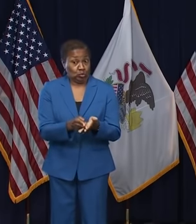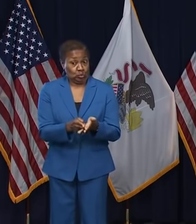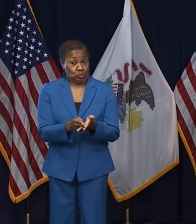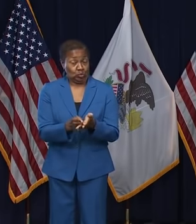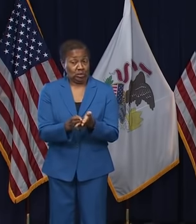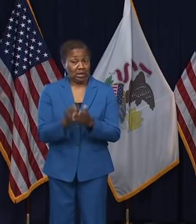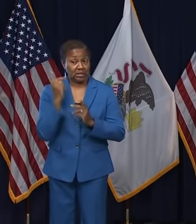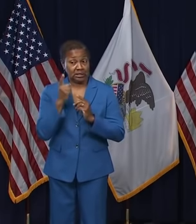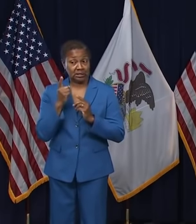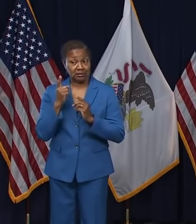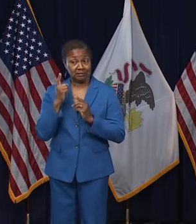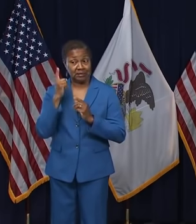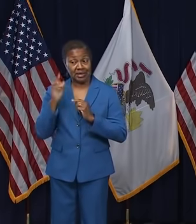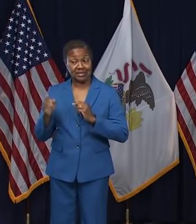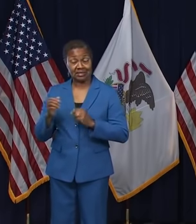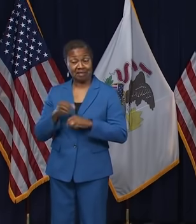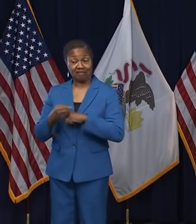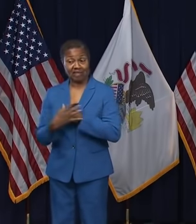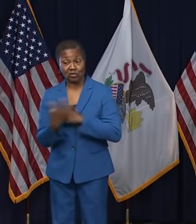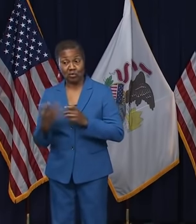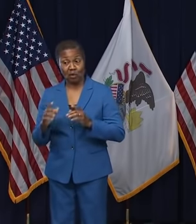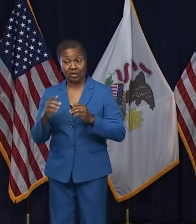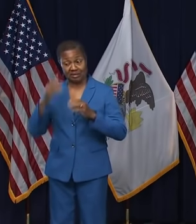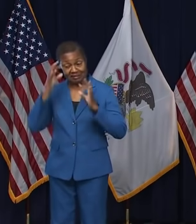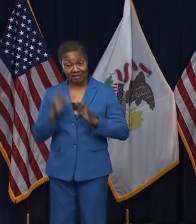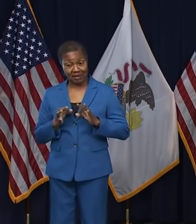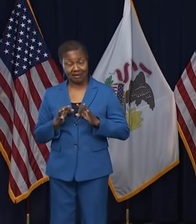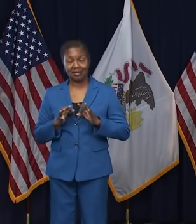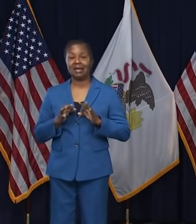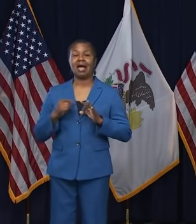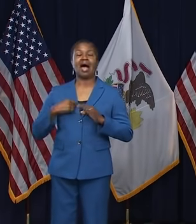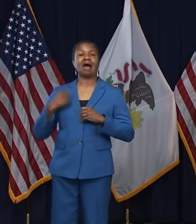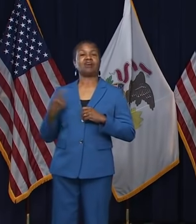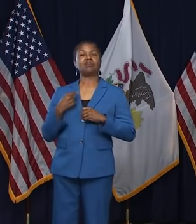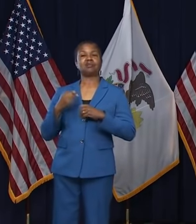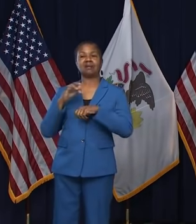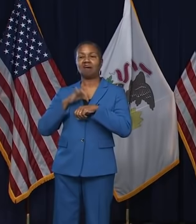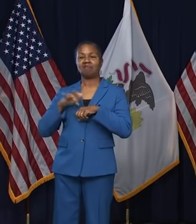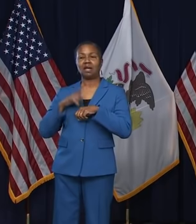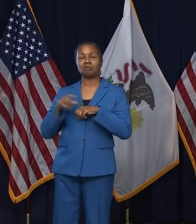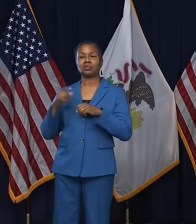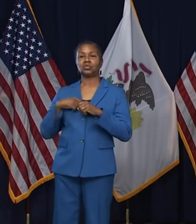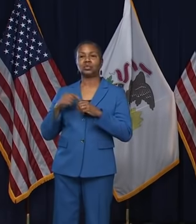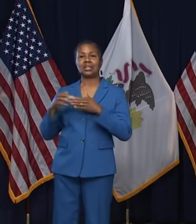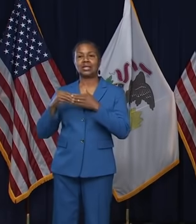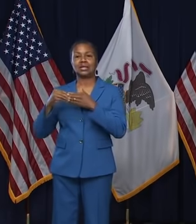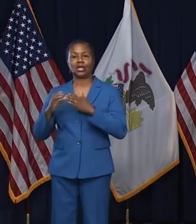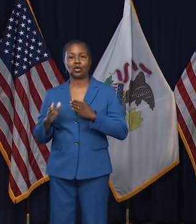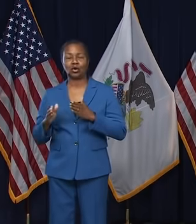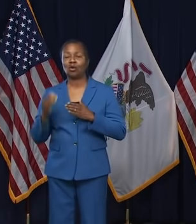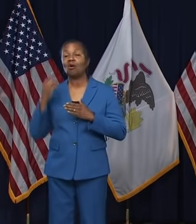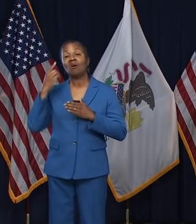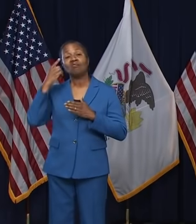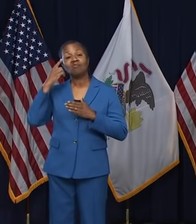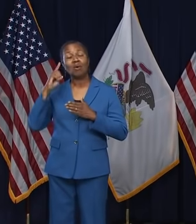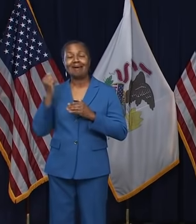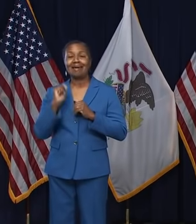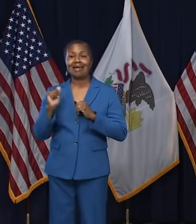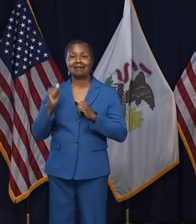going to. So you we honorable and looking out for his advice